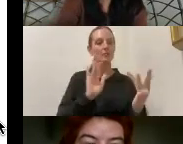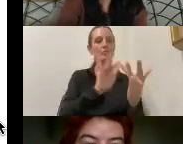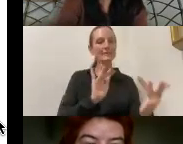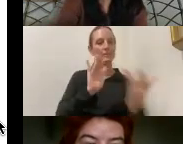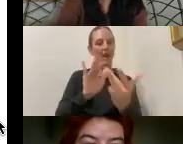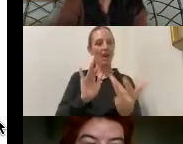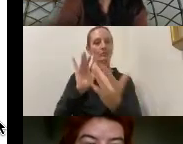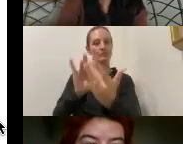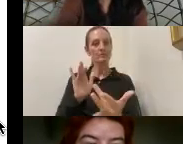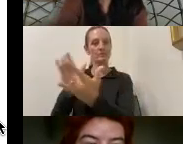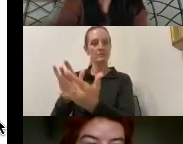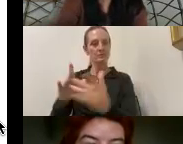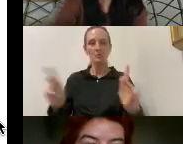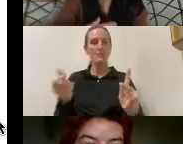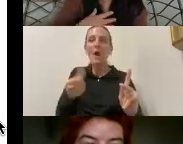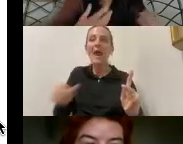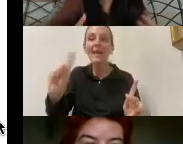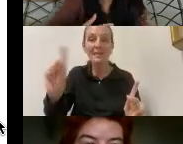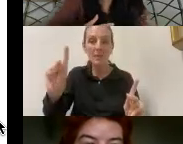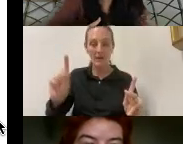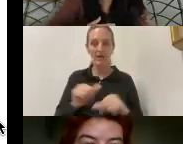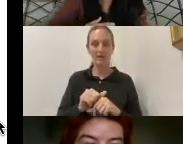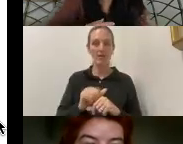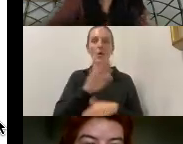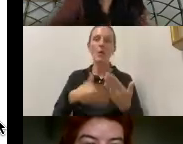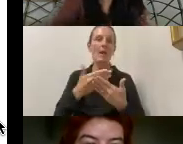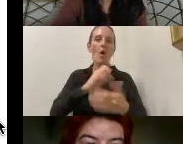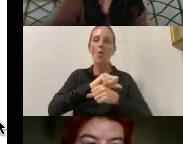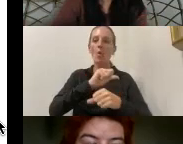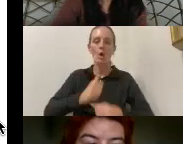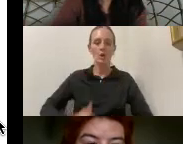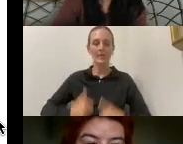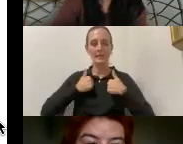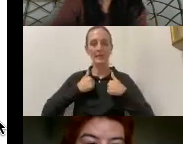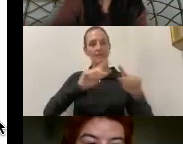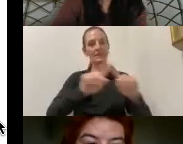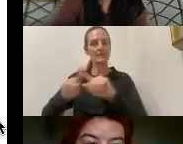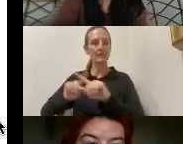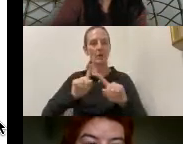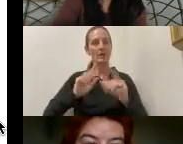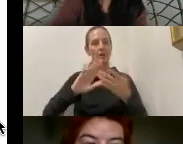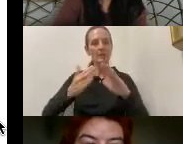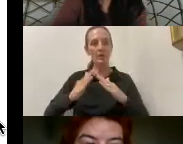We all work from different communities across BC and Alberta.